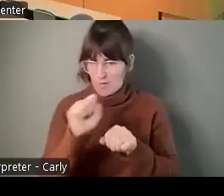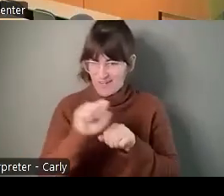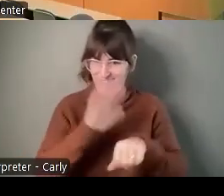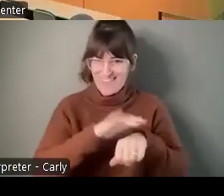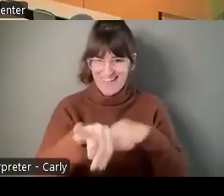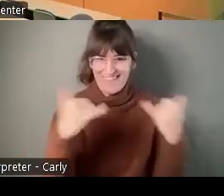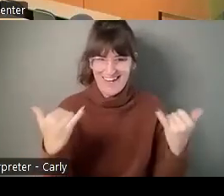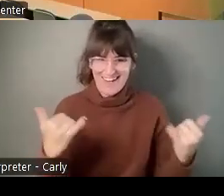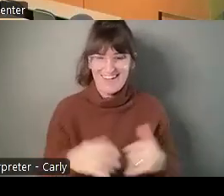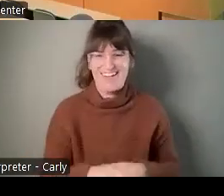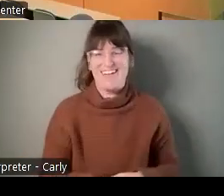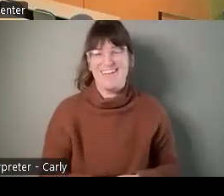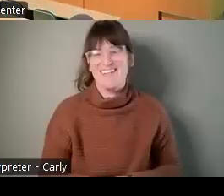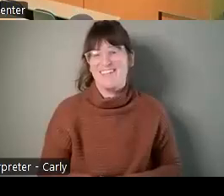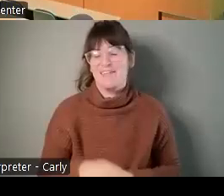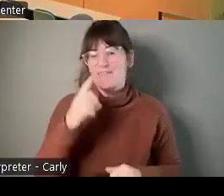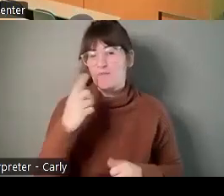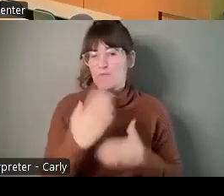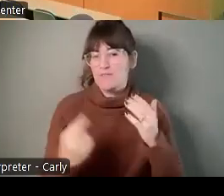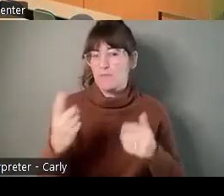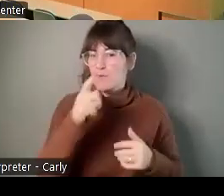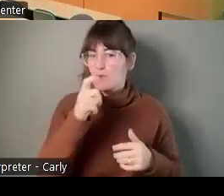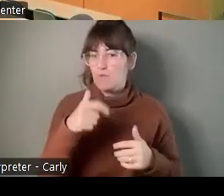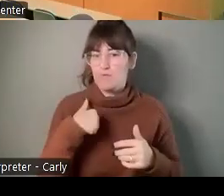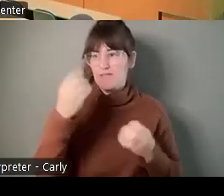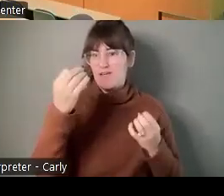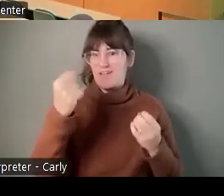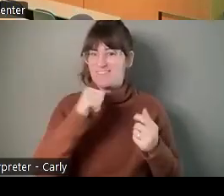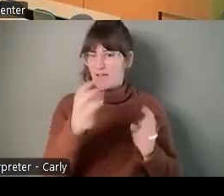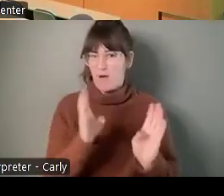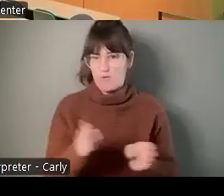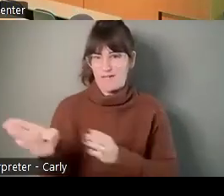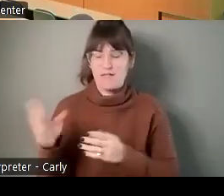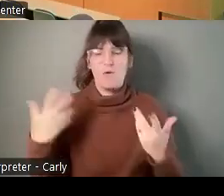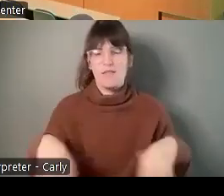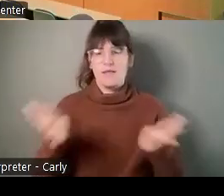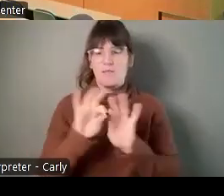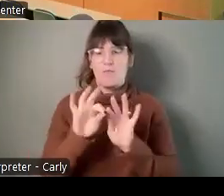are the for someone who has disorganized thoughts um what are the important components it's going